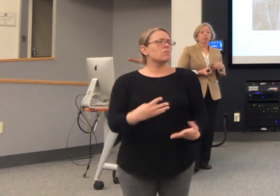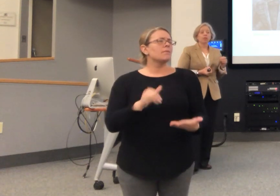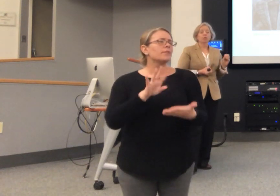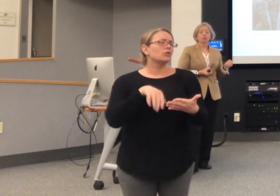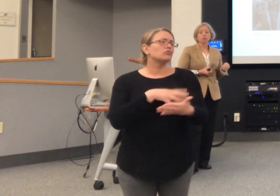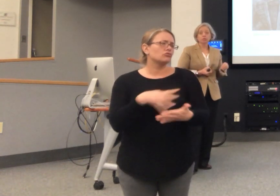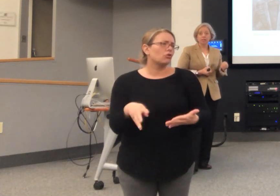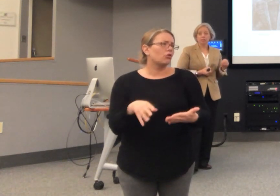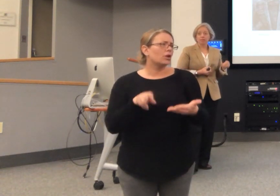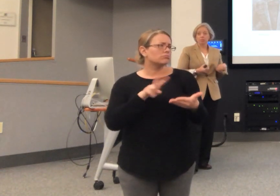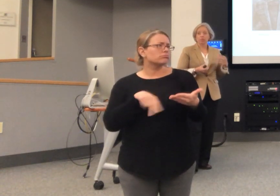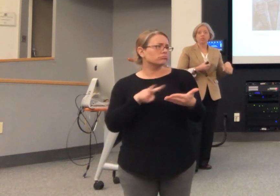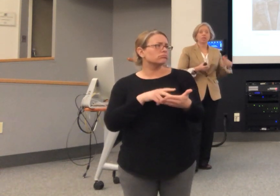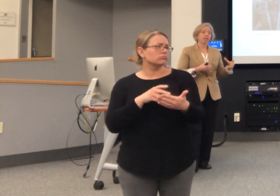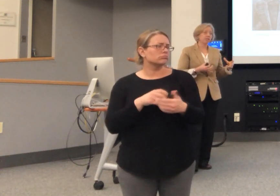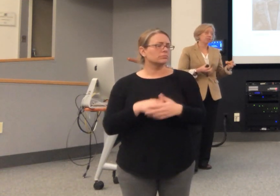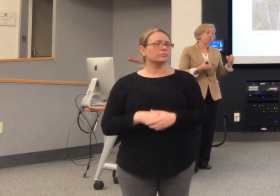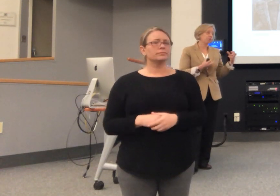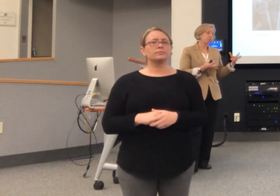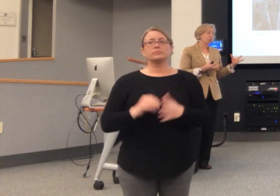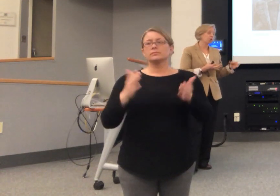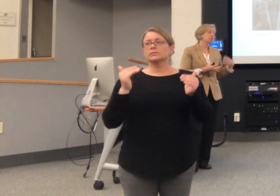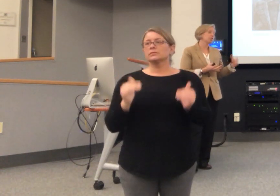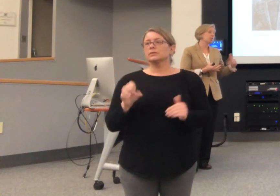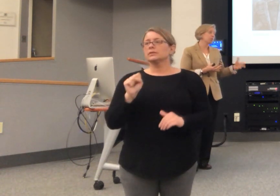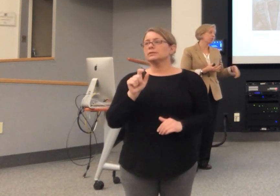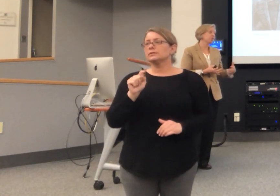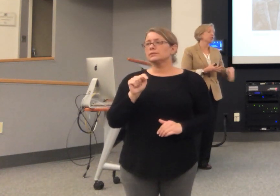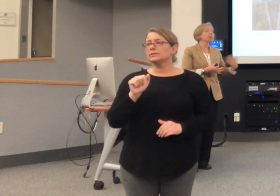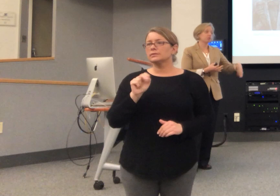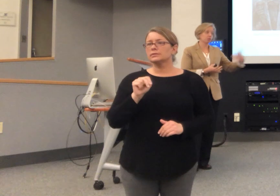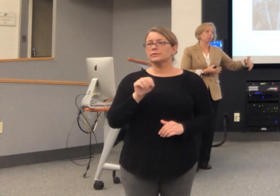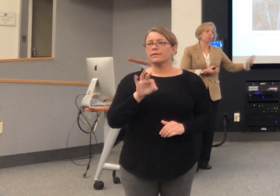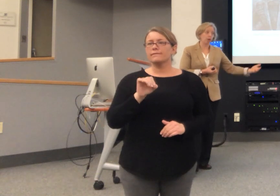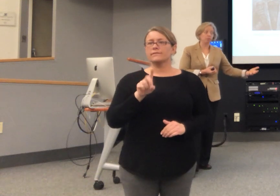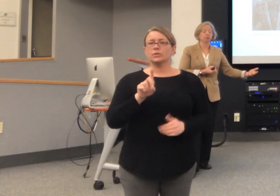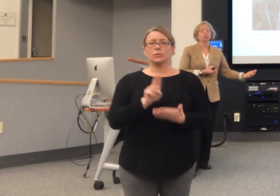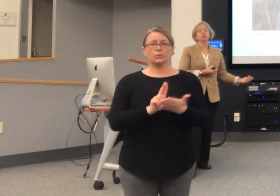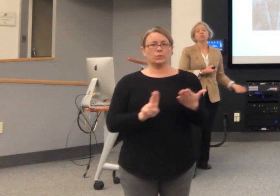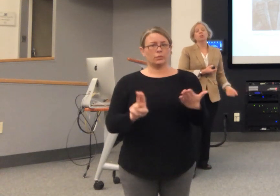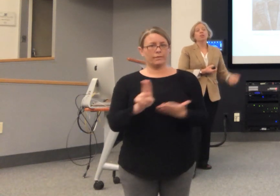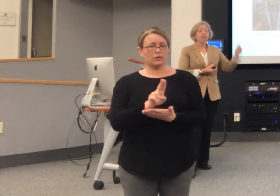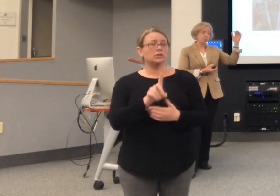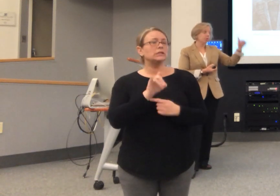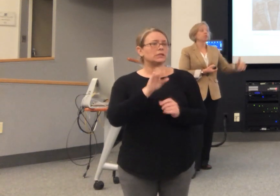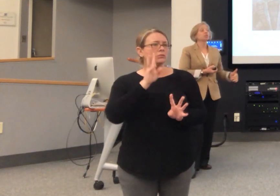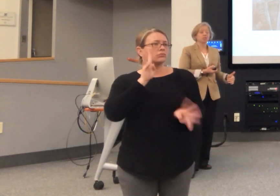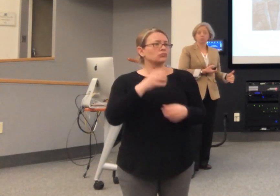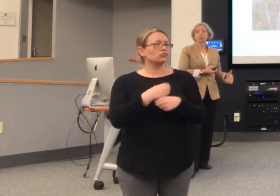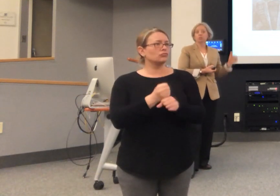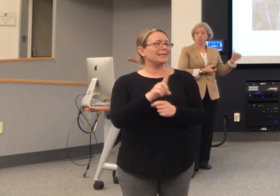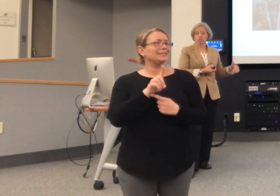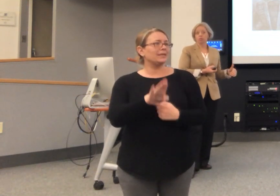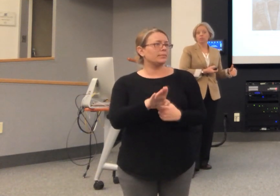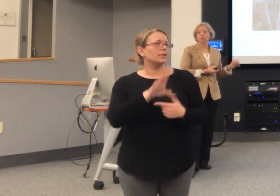with a renewal database where they checked if works that were initially registered and were properly renewed. That's really for just books and journals,